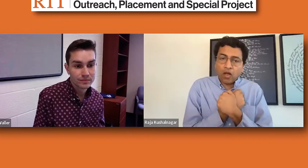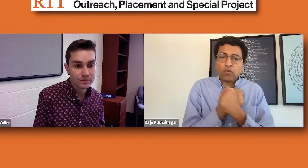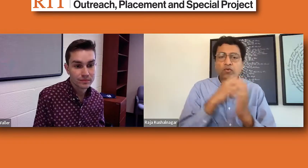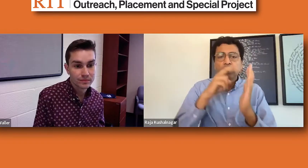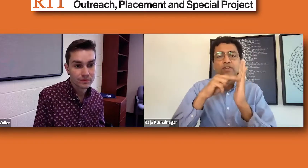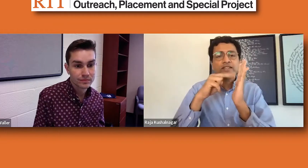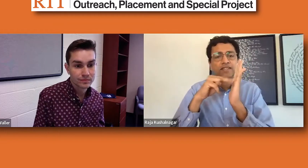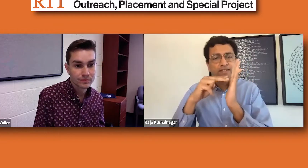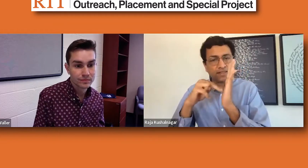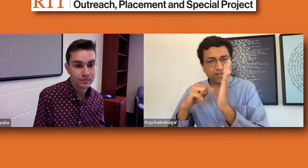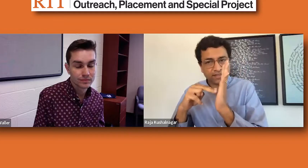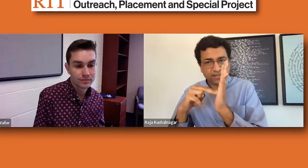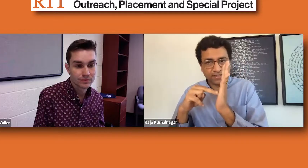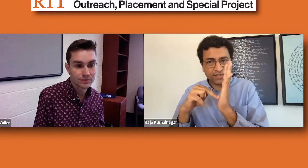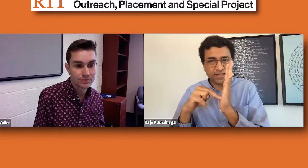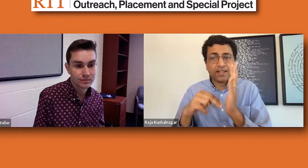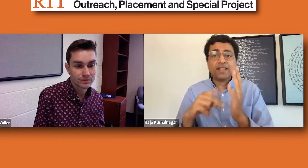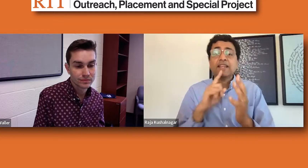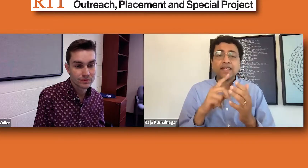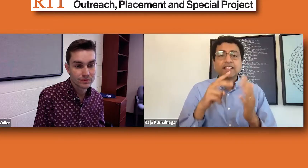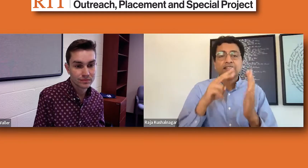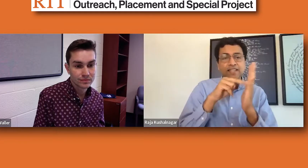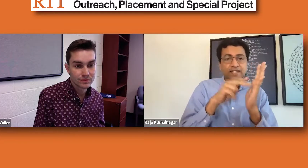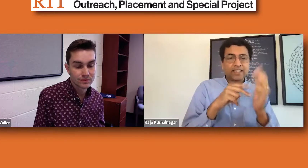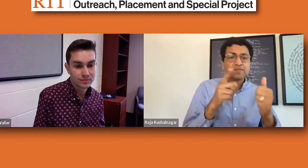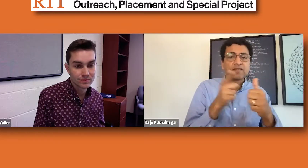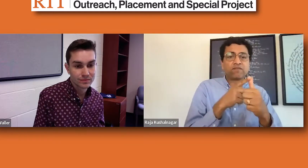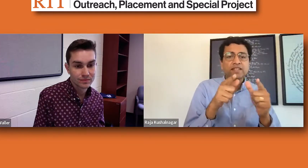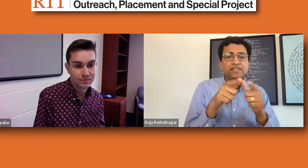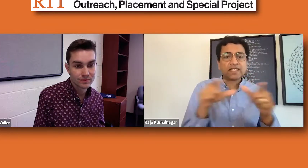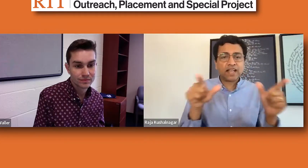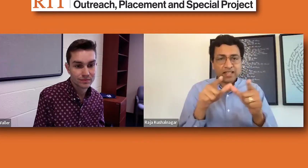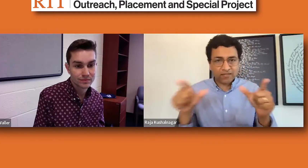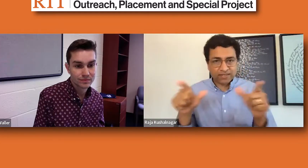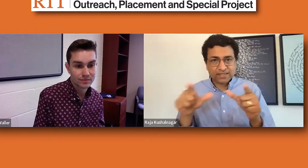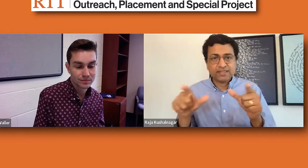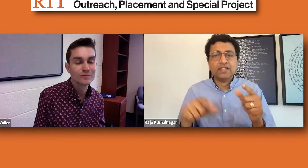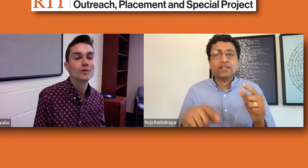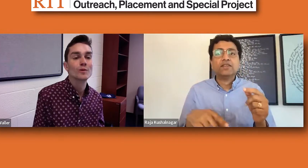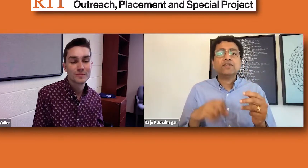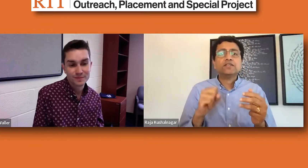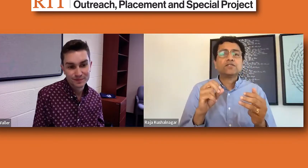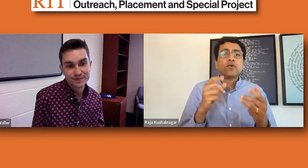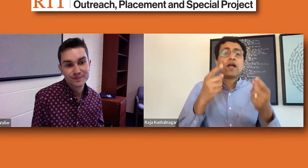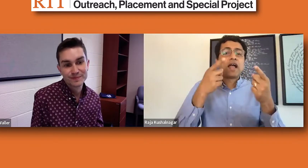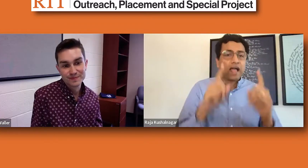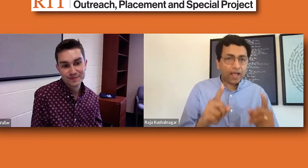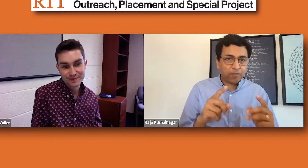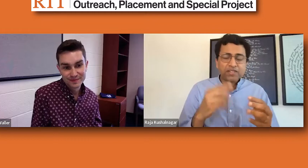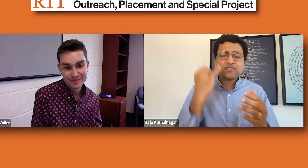What helped as well was my love of reading. And so English was my first language.